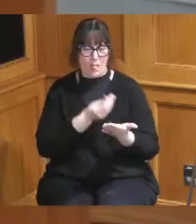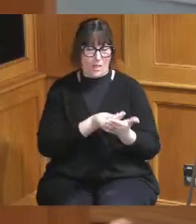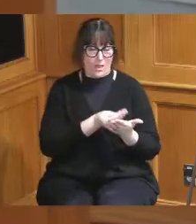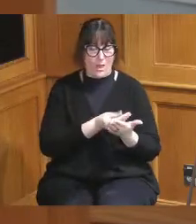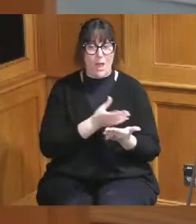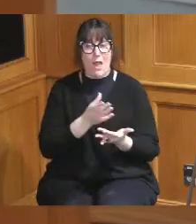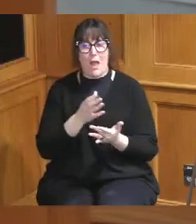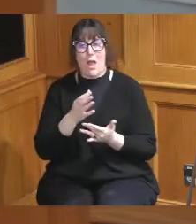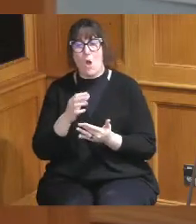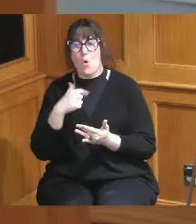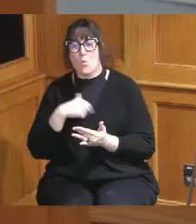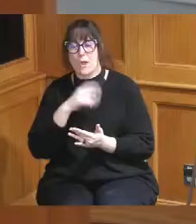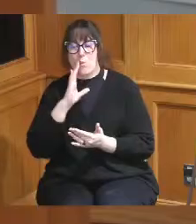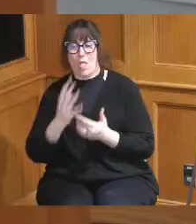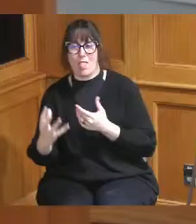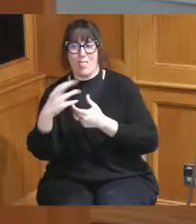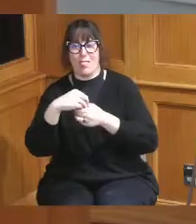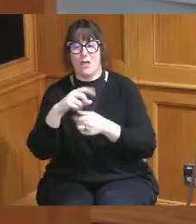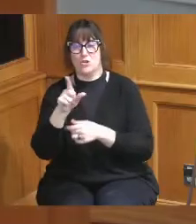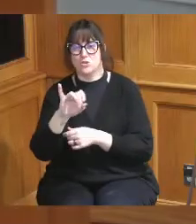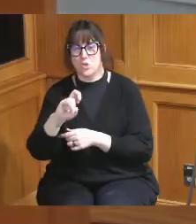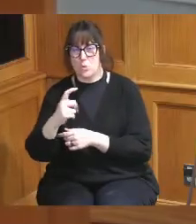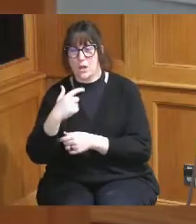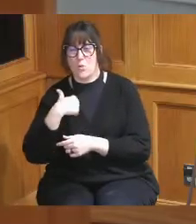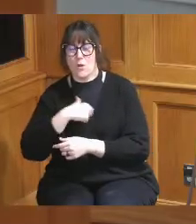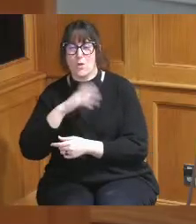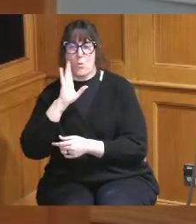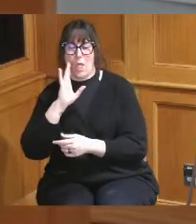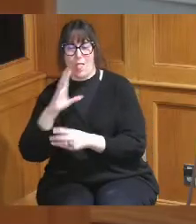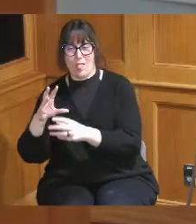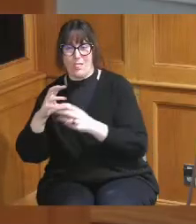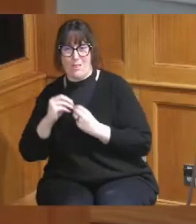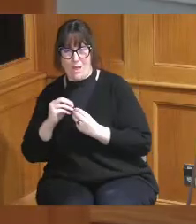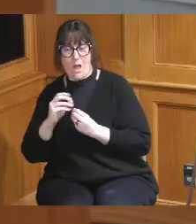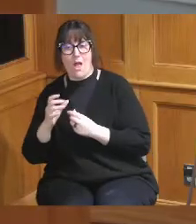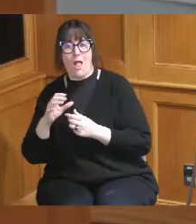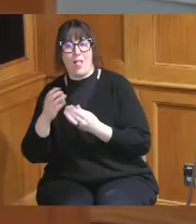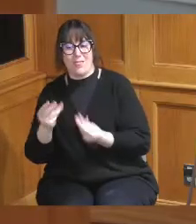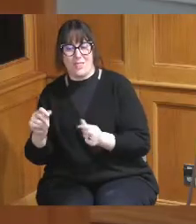going to orient the land we control around that we're also going to orient our permitting process